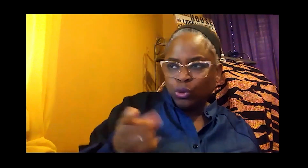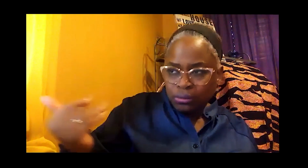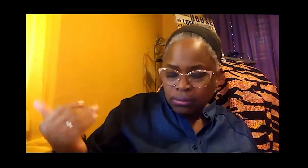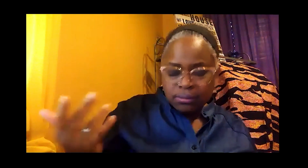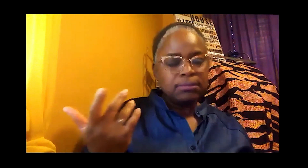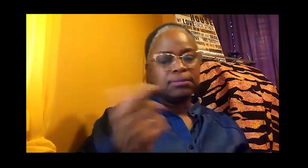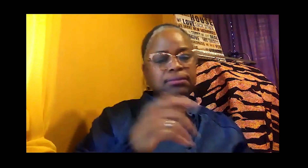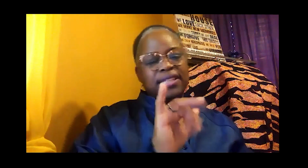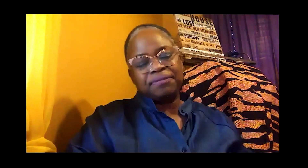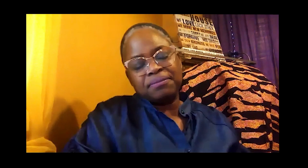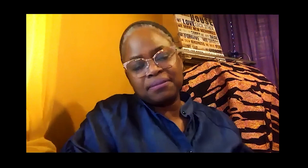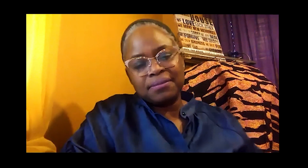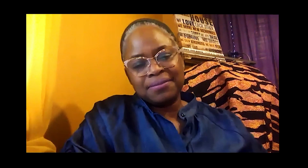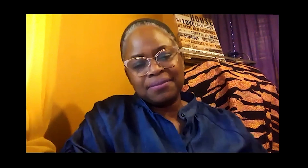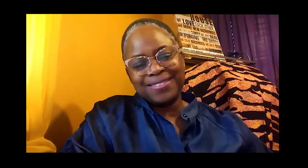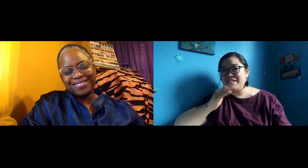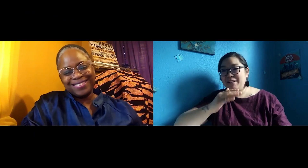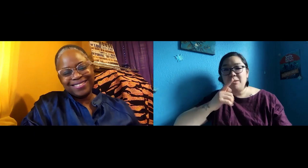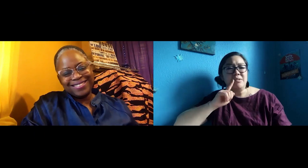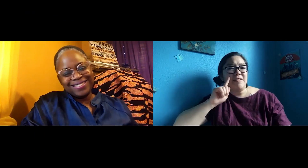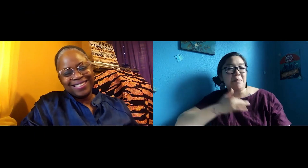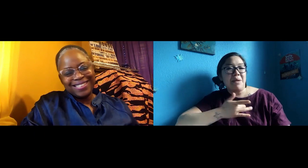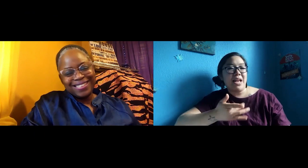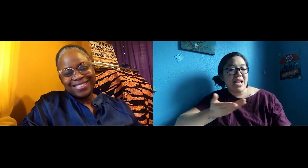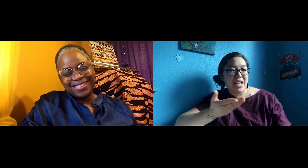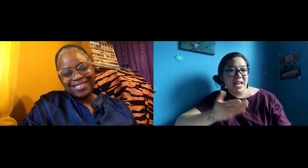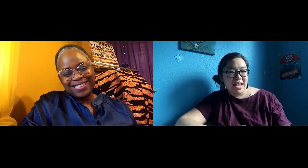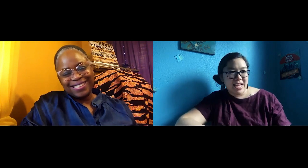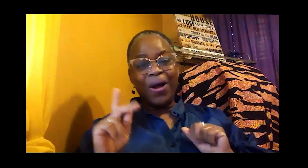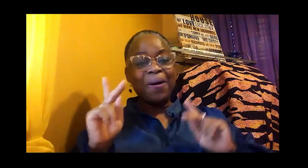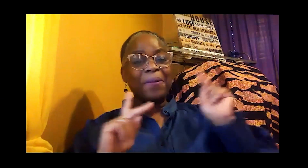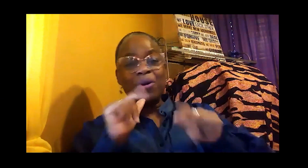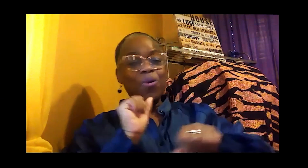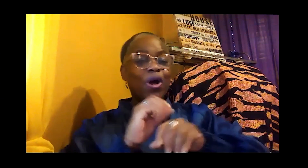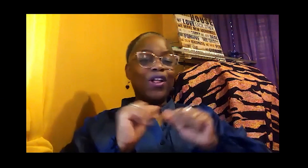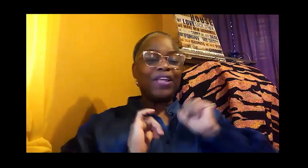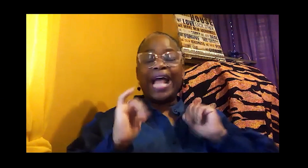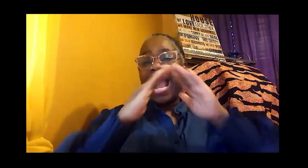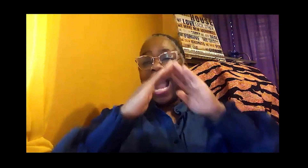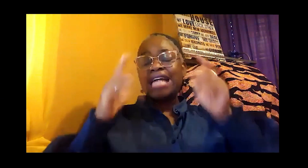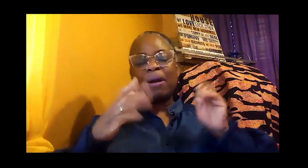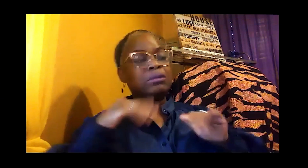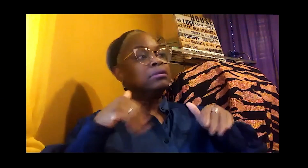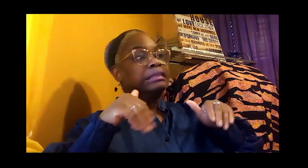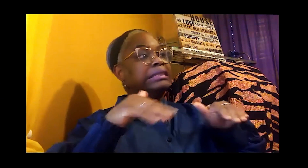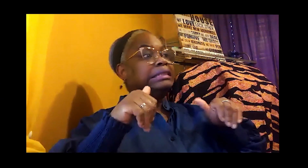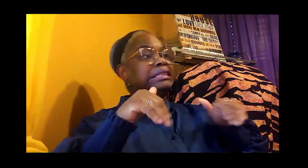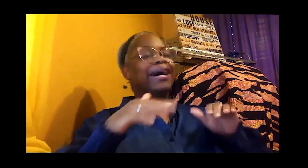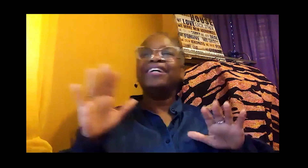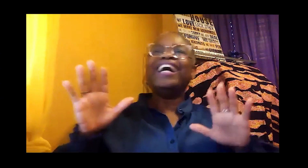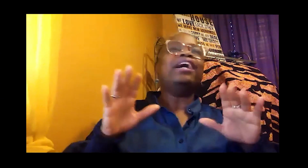you saying you're not sure. What's your deaf-bing? Ushers who work in a theater are always using the